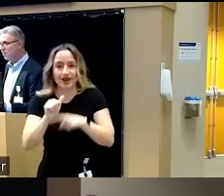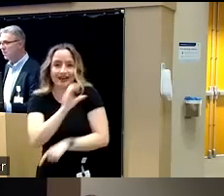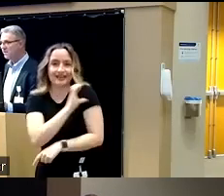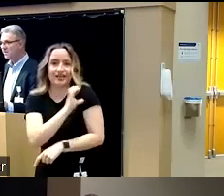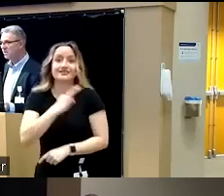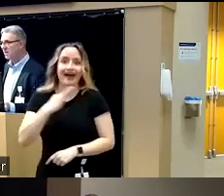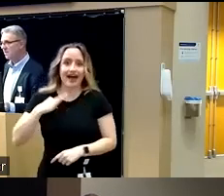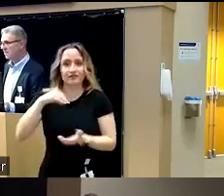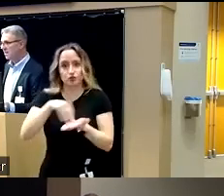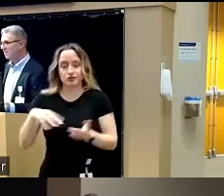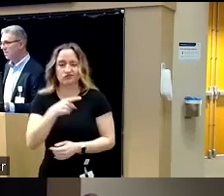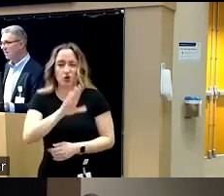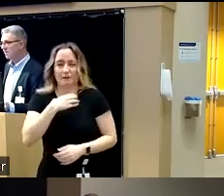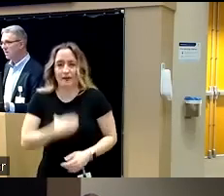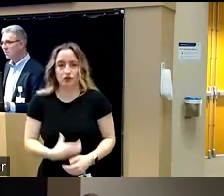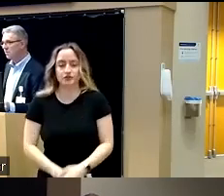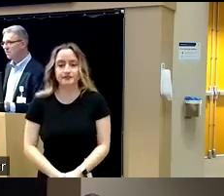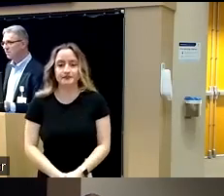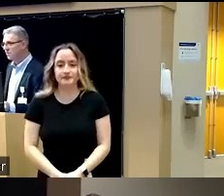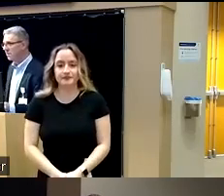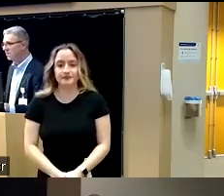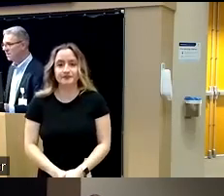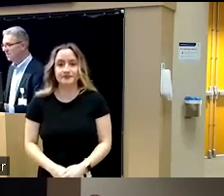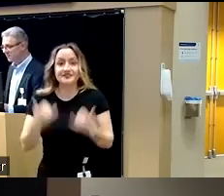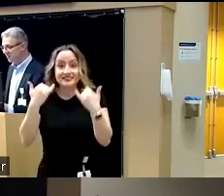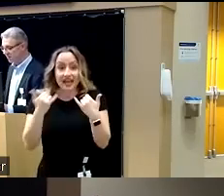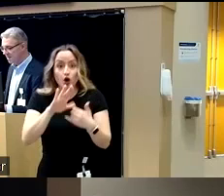what we're going to hear about today is a product of all the work that Julie and her team has done